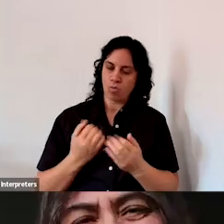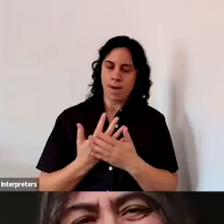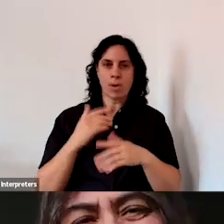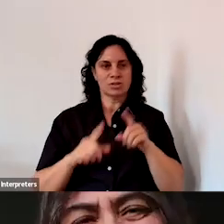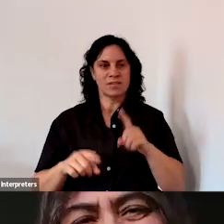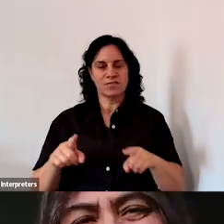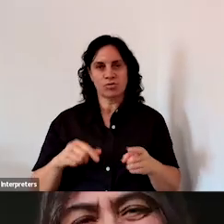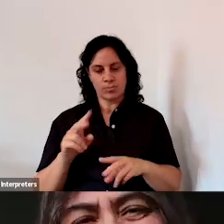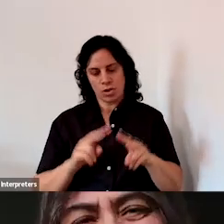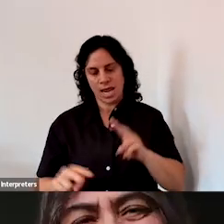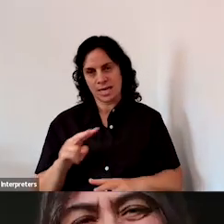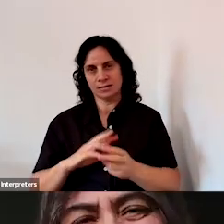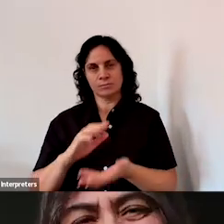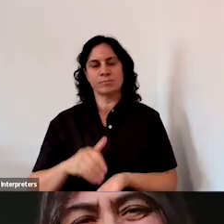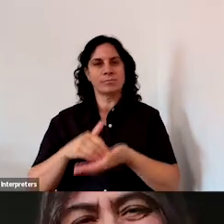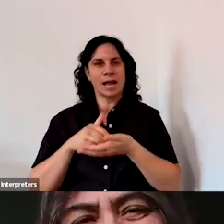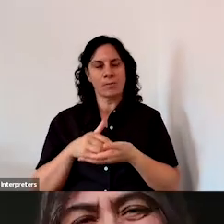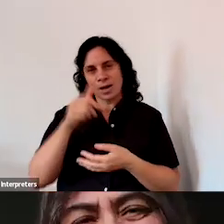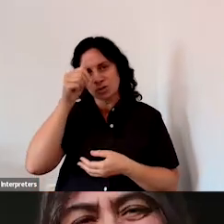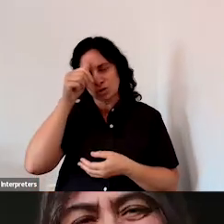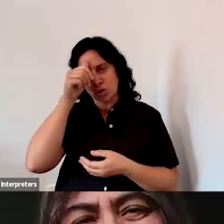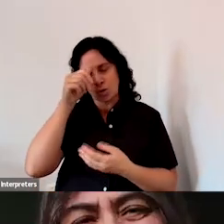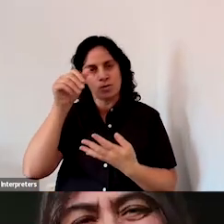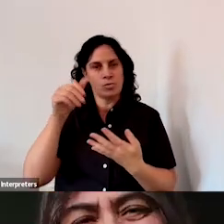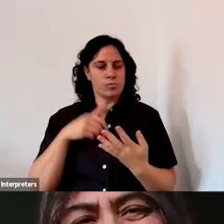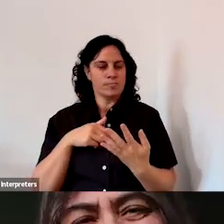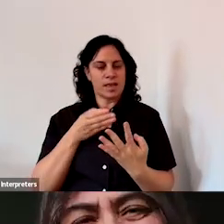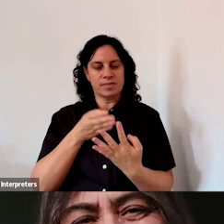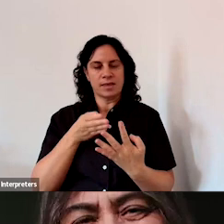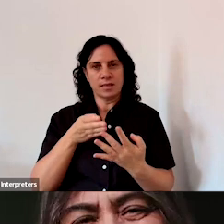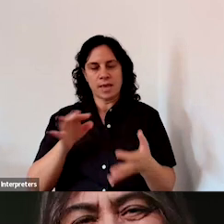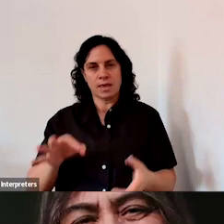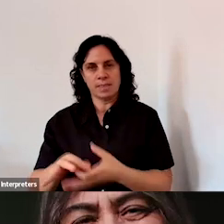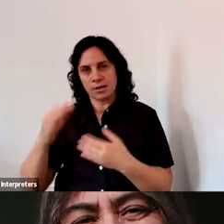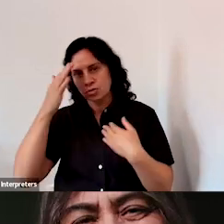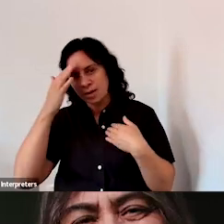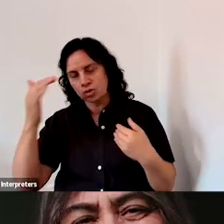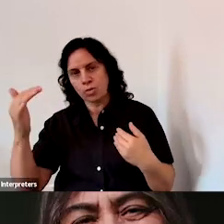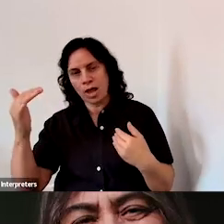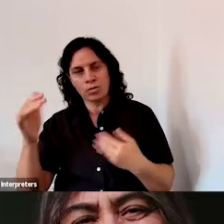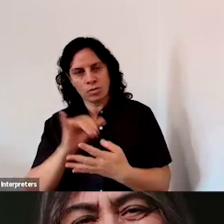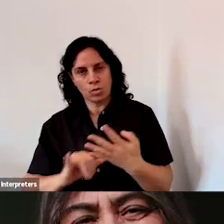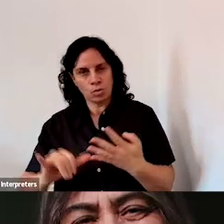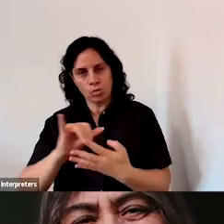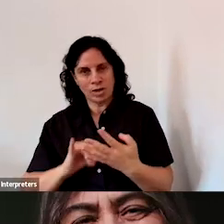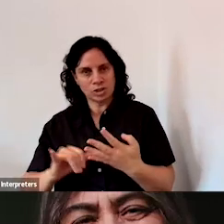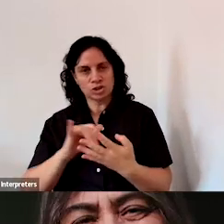which factors are associated with mental health outcomes. When we consider multiple aspects of a young person's life together.